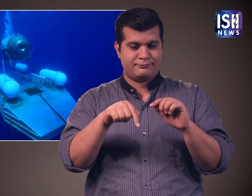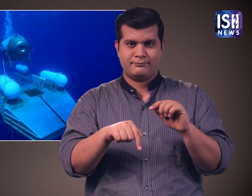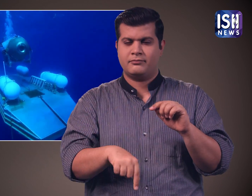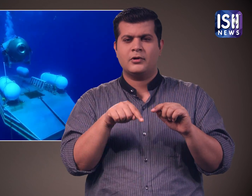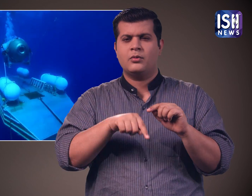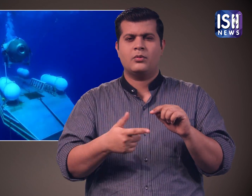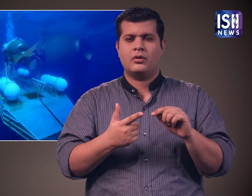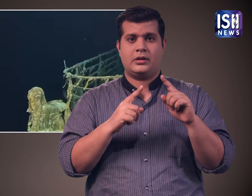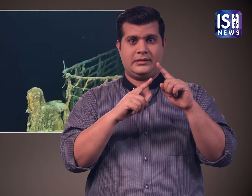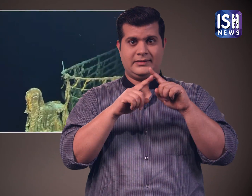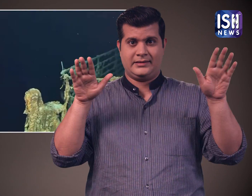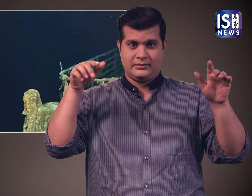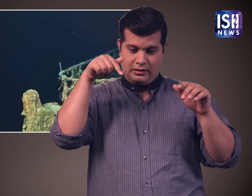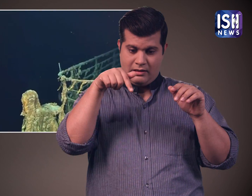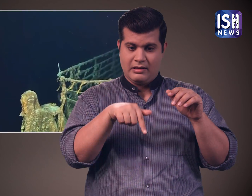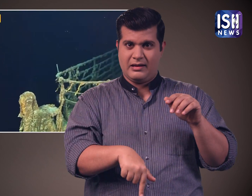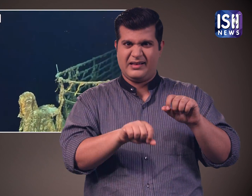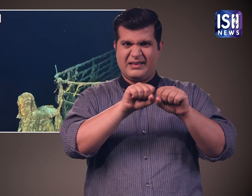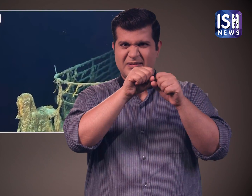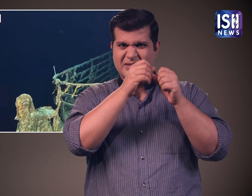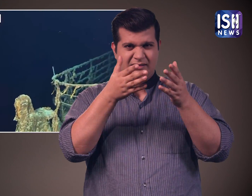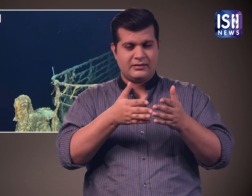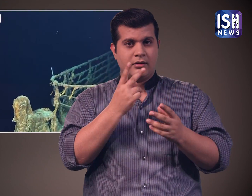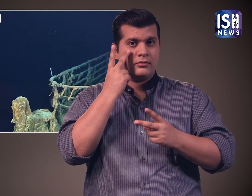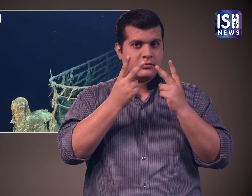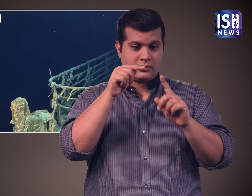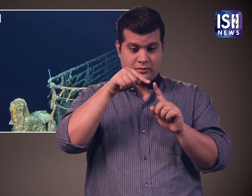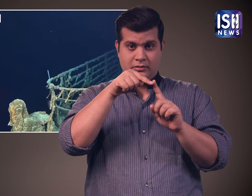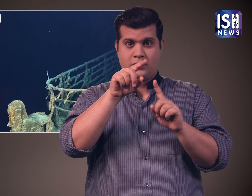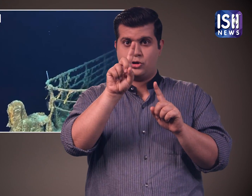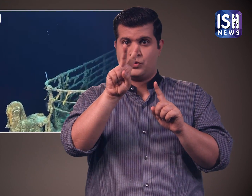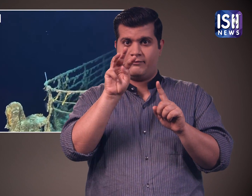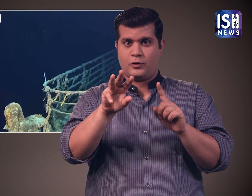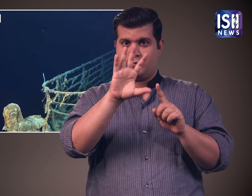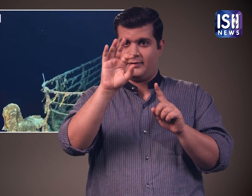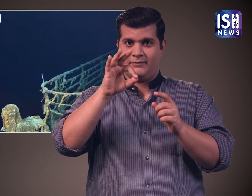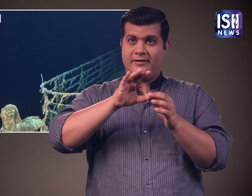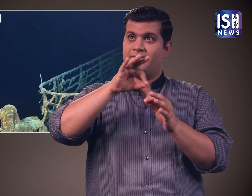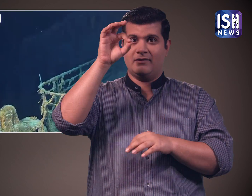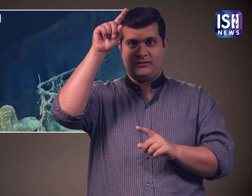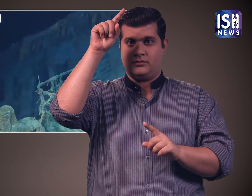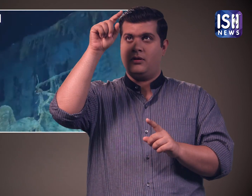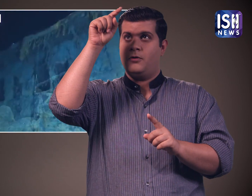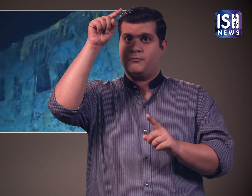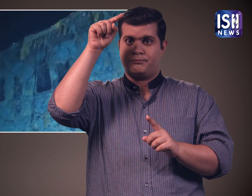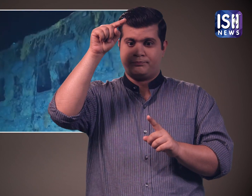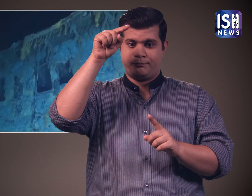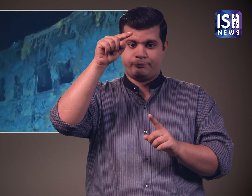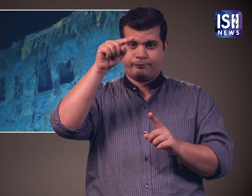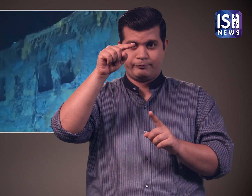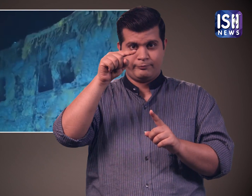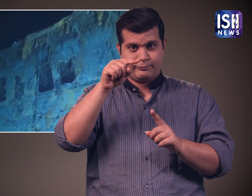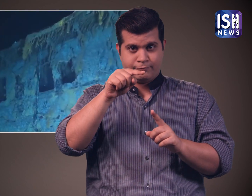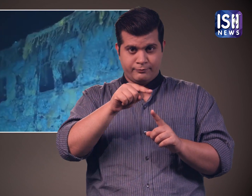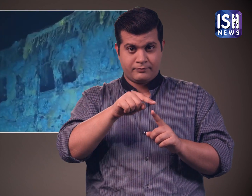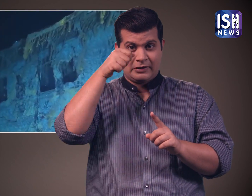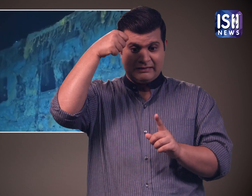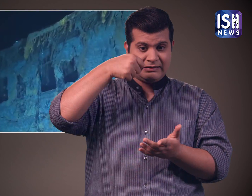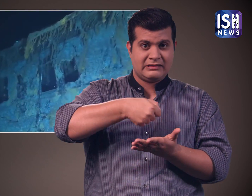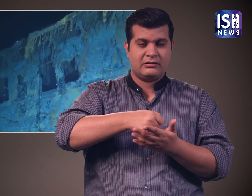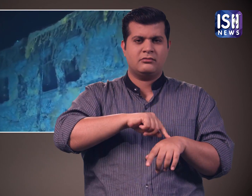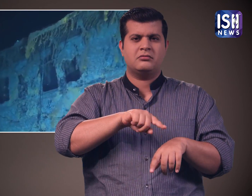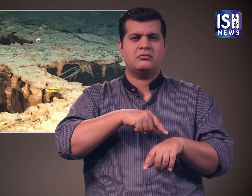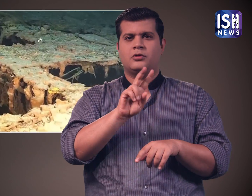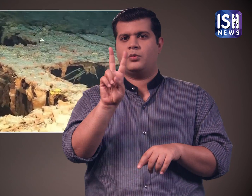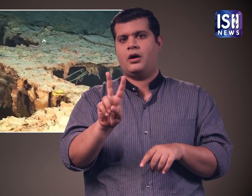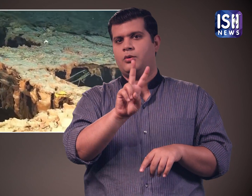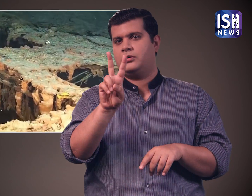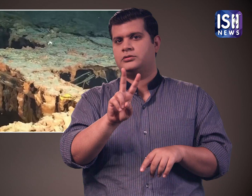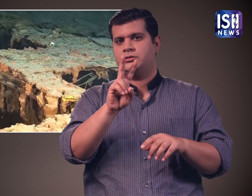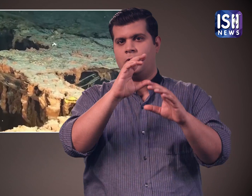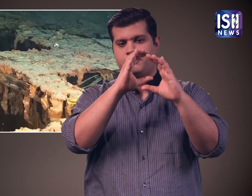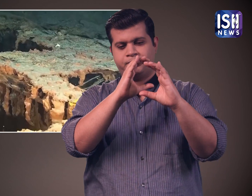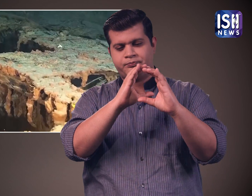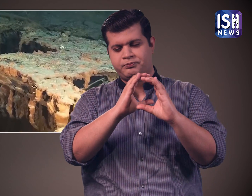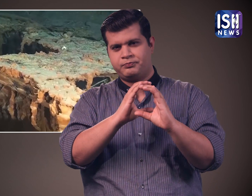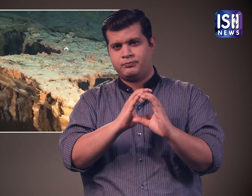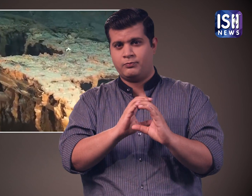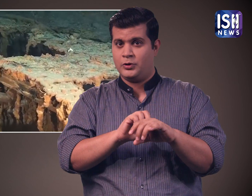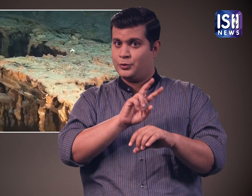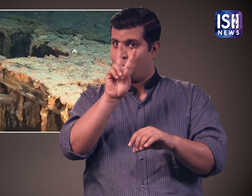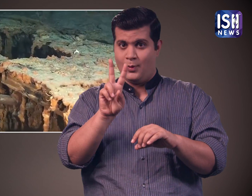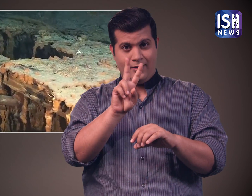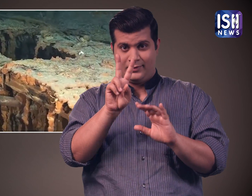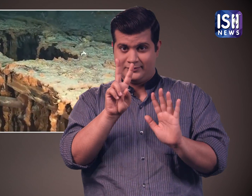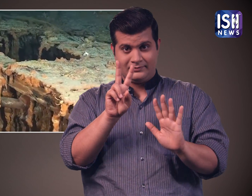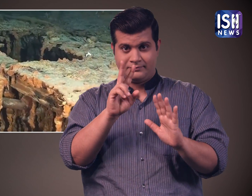The Titanic wreckage is at a depth of 12,500 feet. They were supposed to reach in 2 hours.